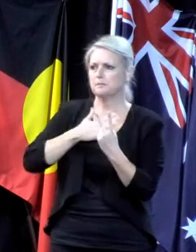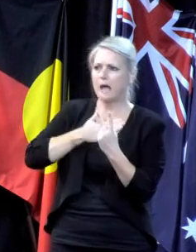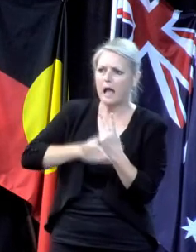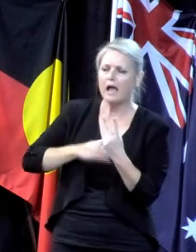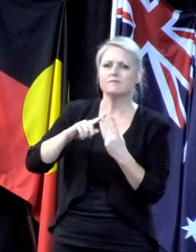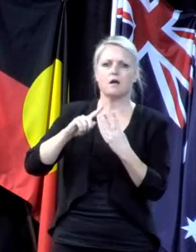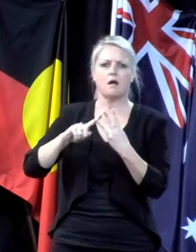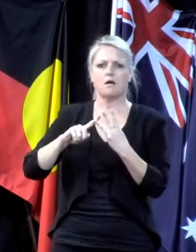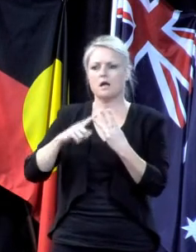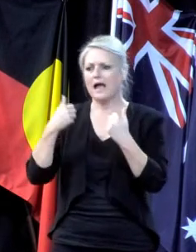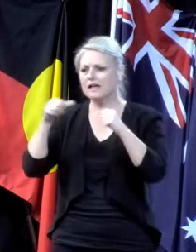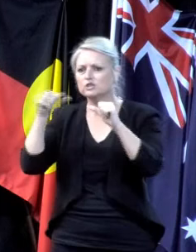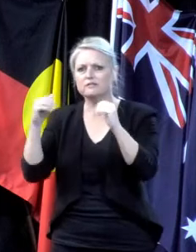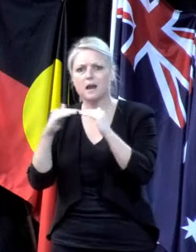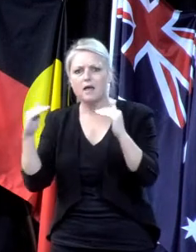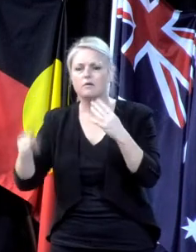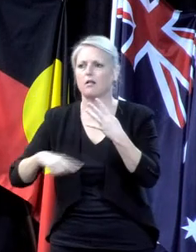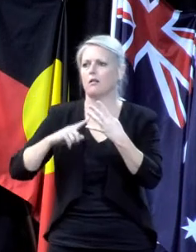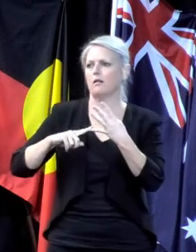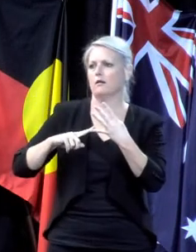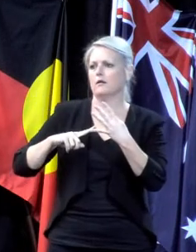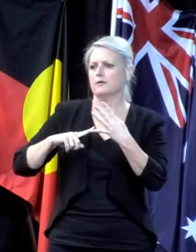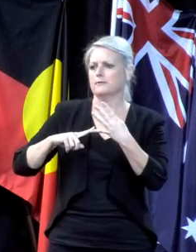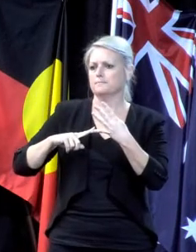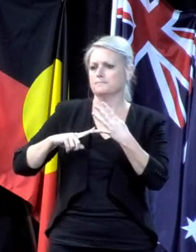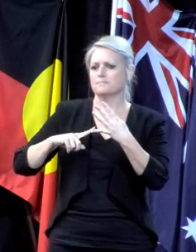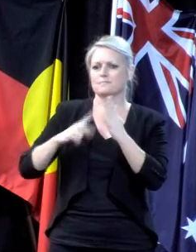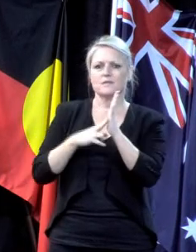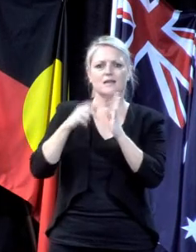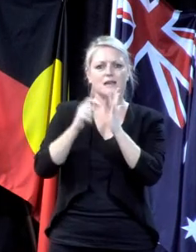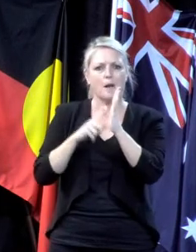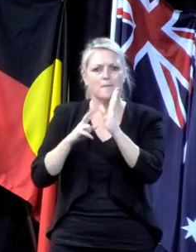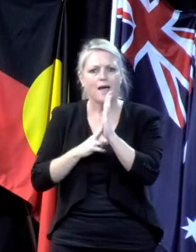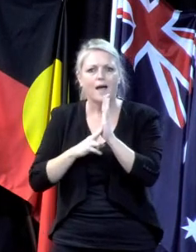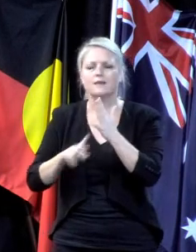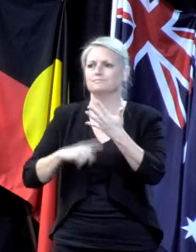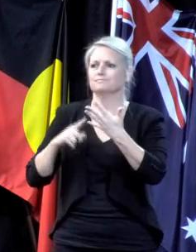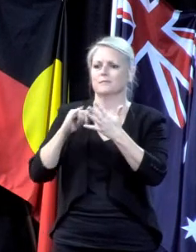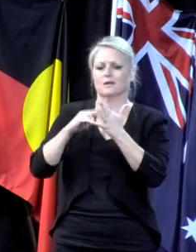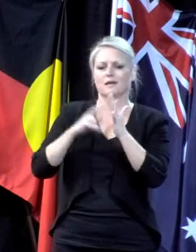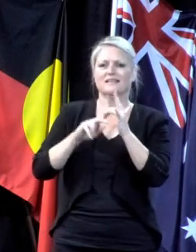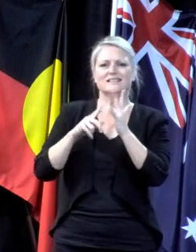in class, to NAPLAN data, to senior data. So that forms the basis